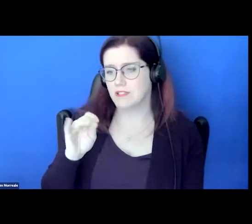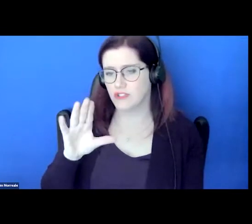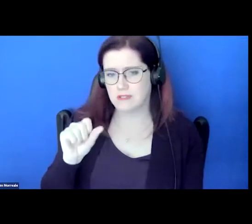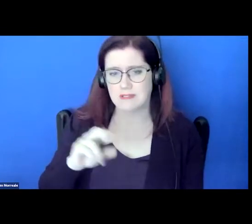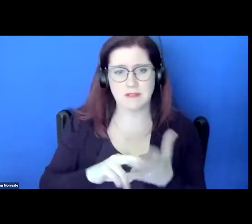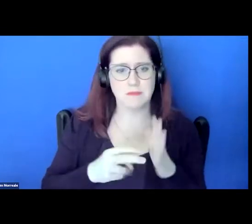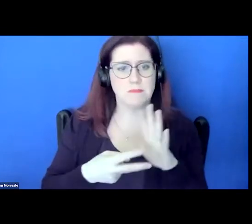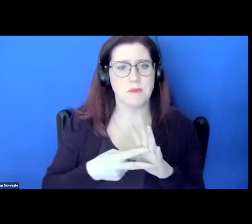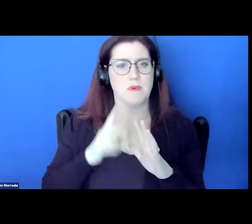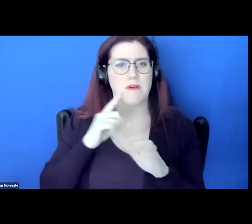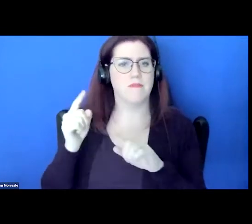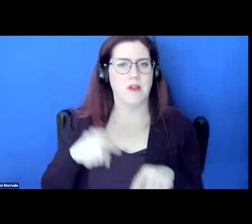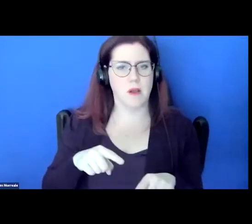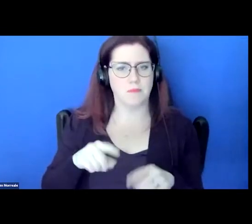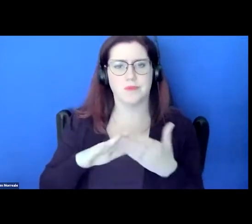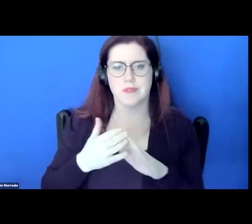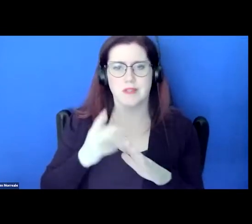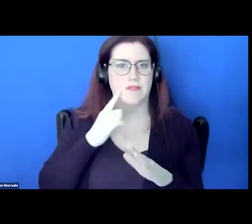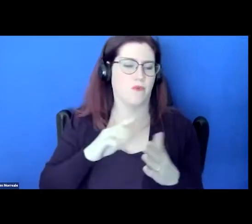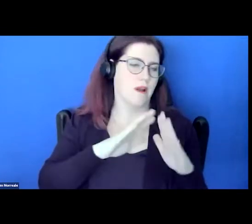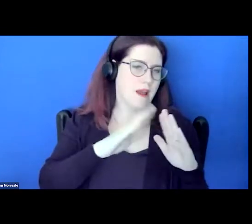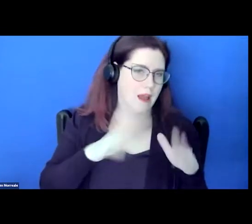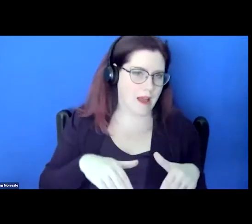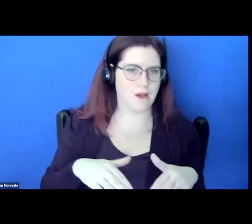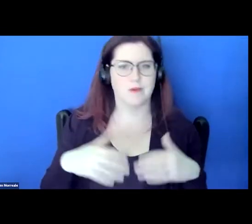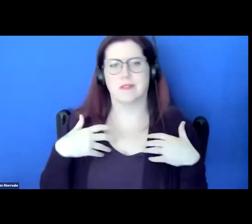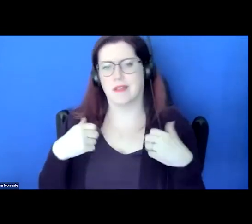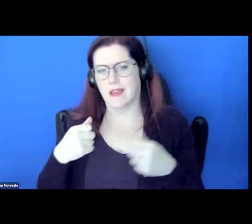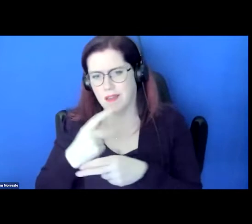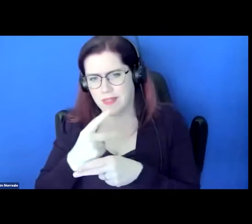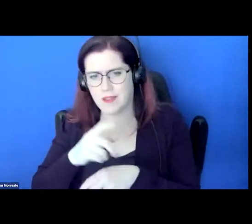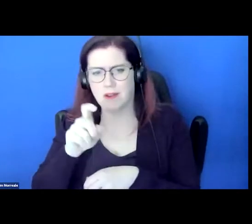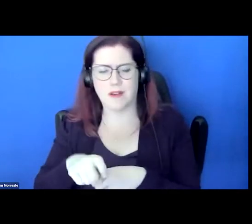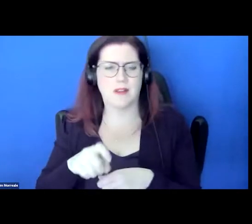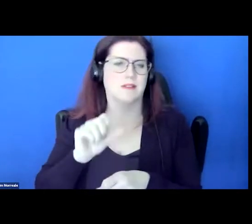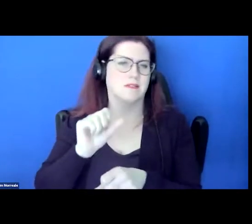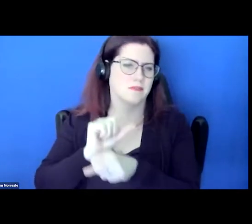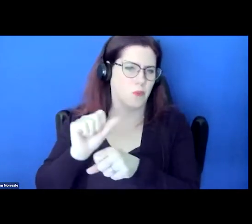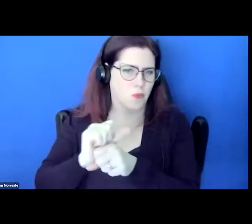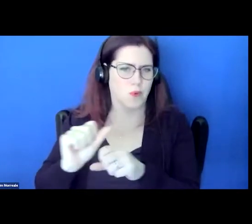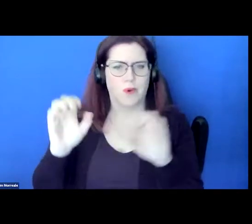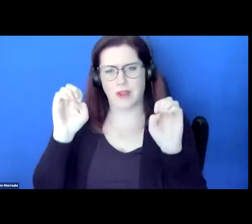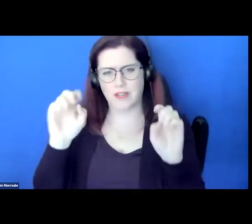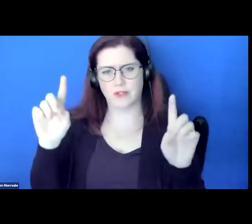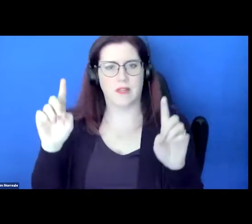employment, or housing opportunities and healthcare needs resulting in an indigenous urban population